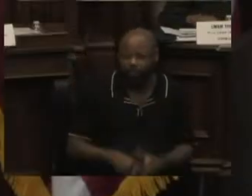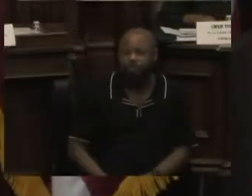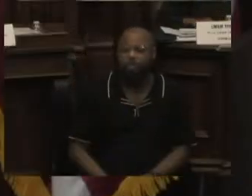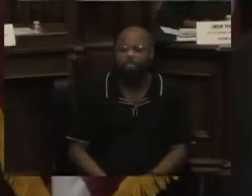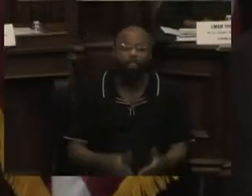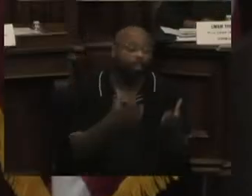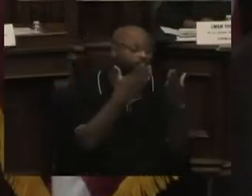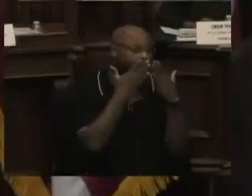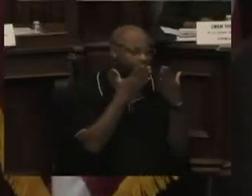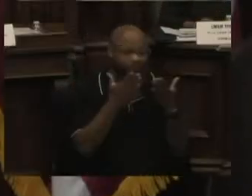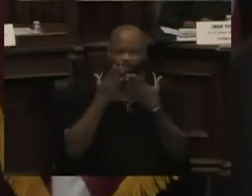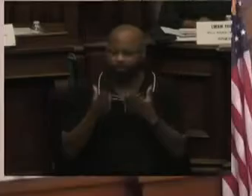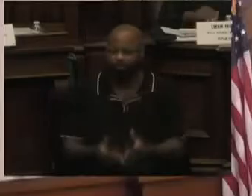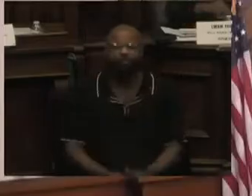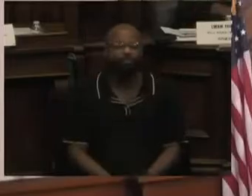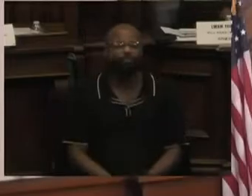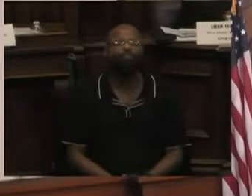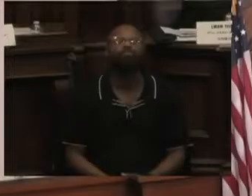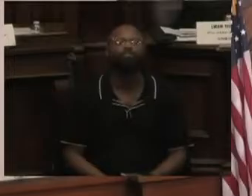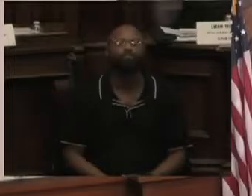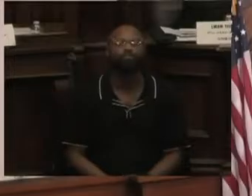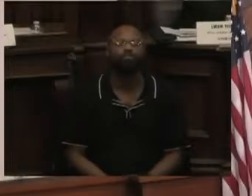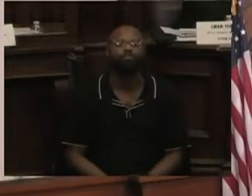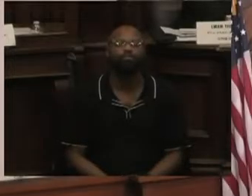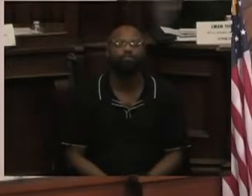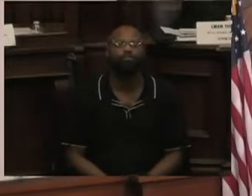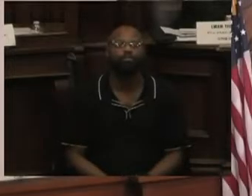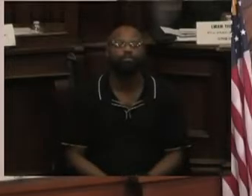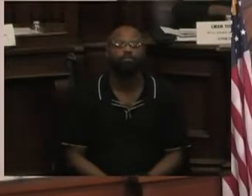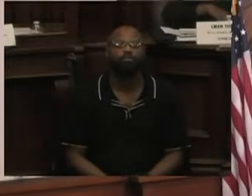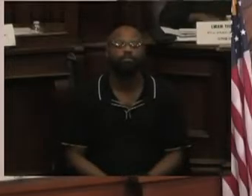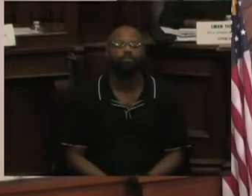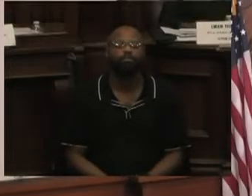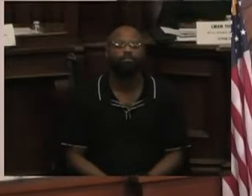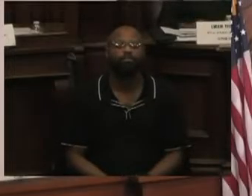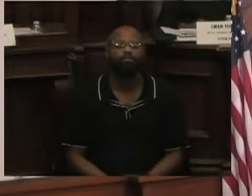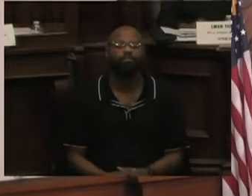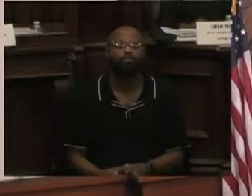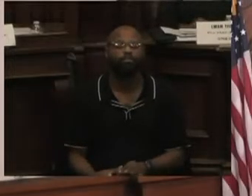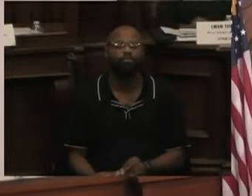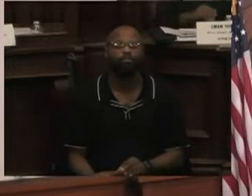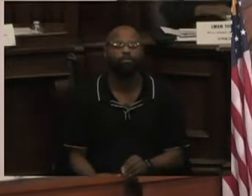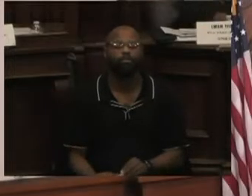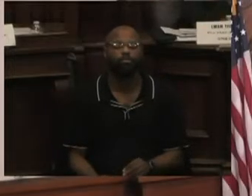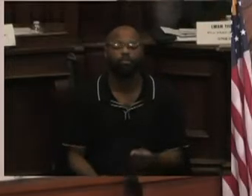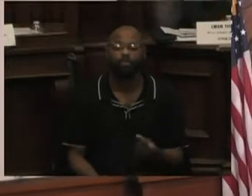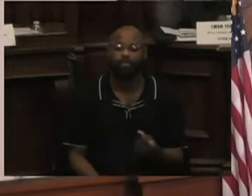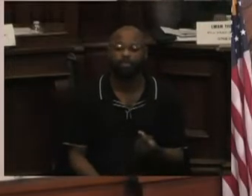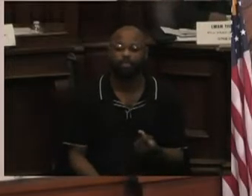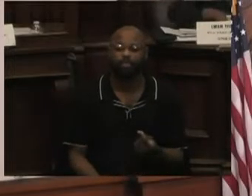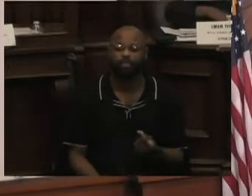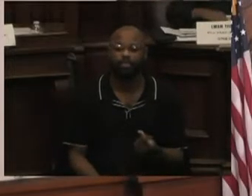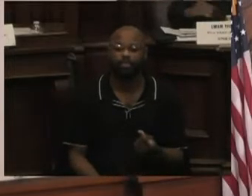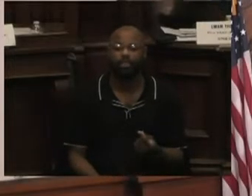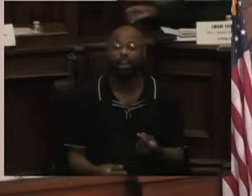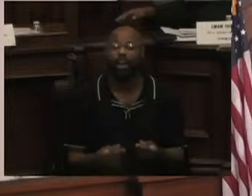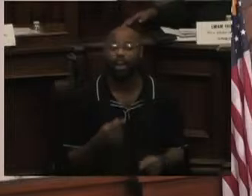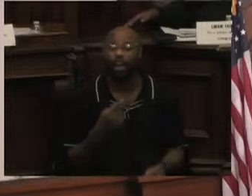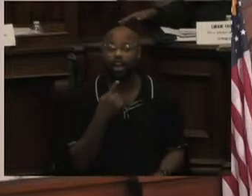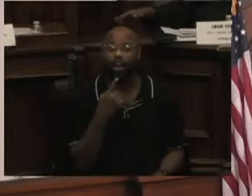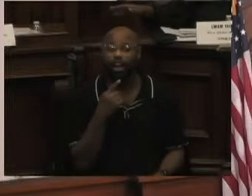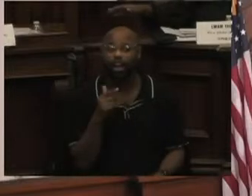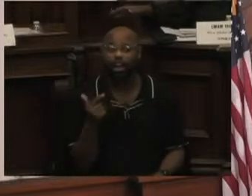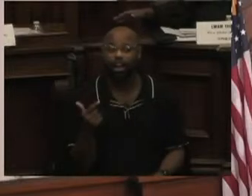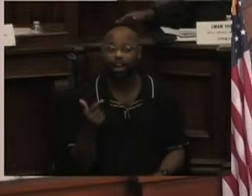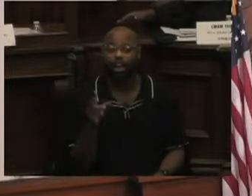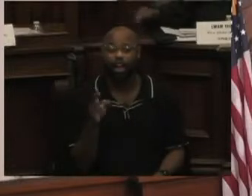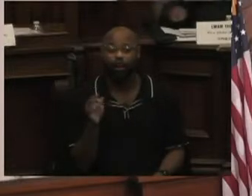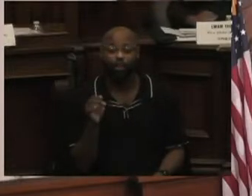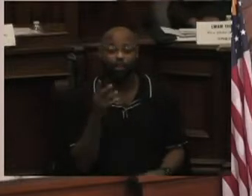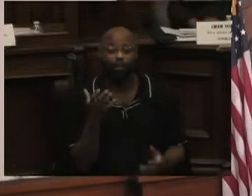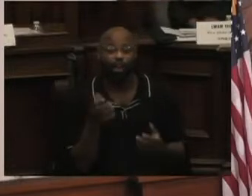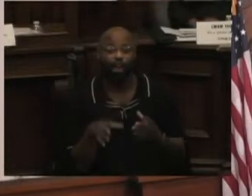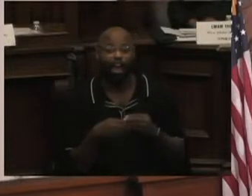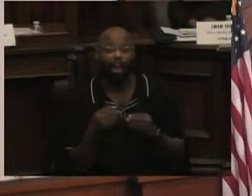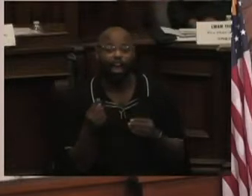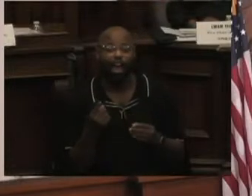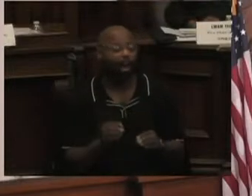wanted to say with all the work